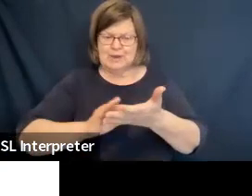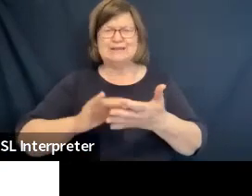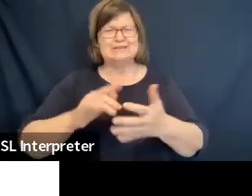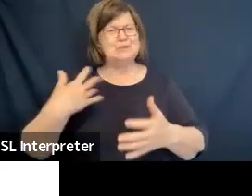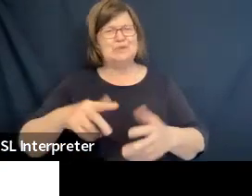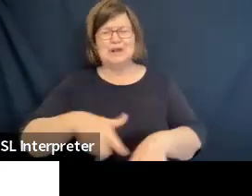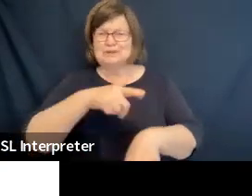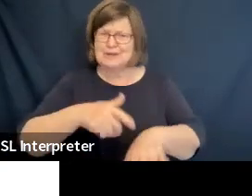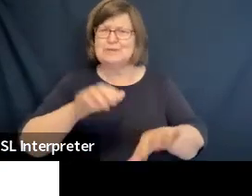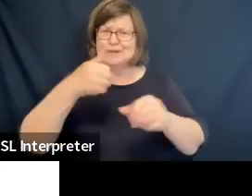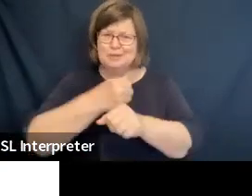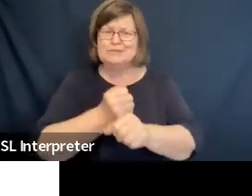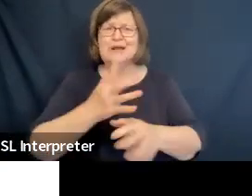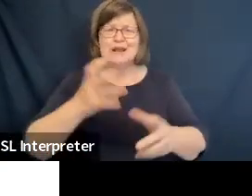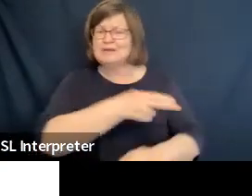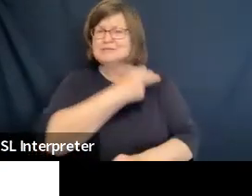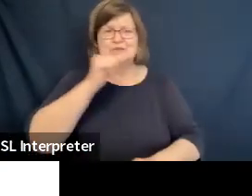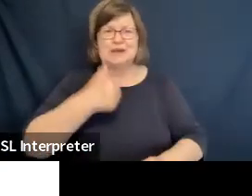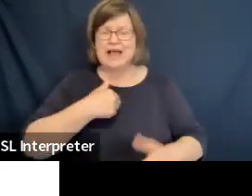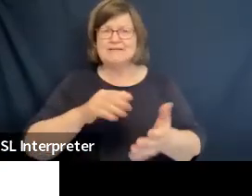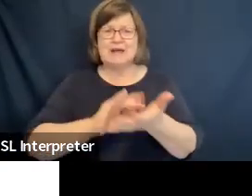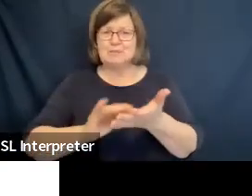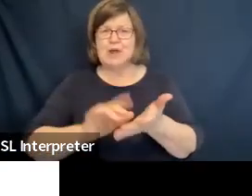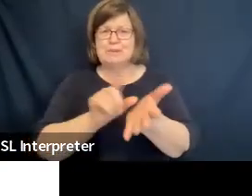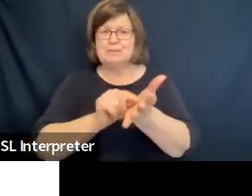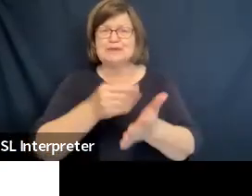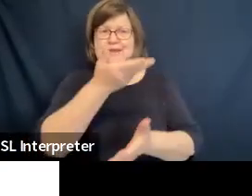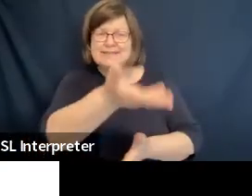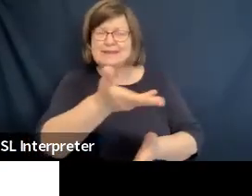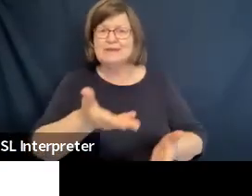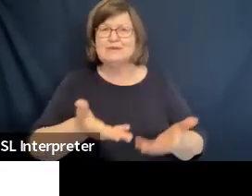hospitals do not have a Braille printer on site and need to outsource services,